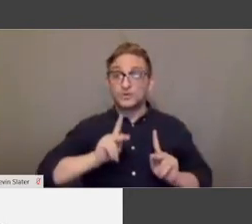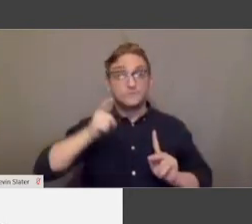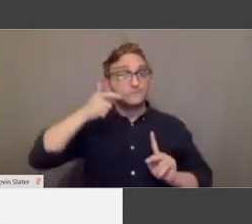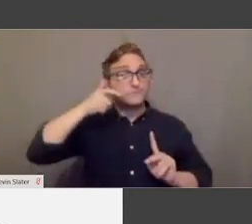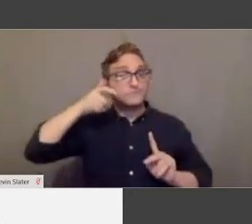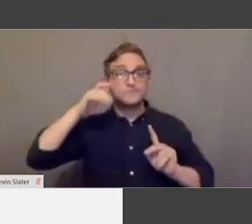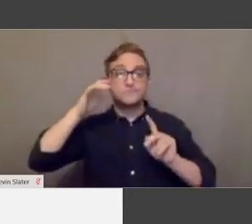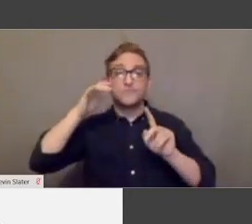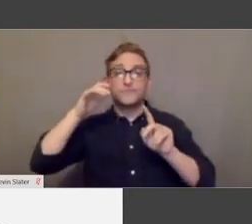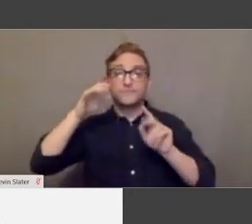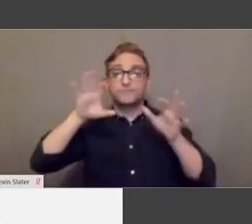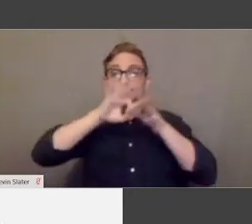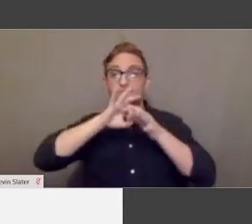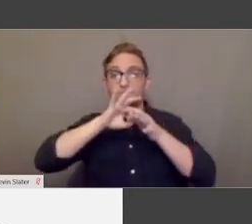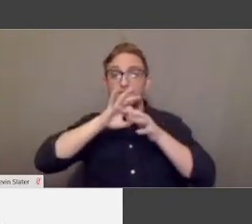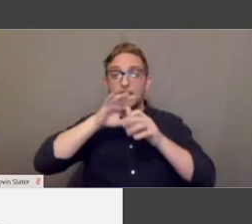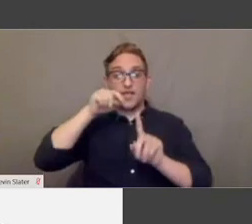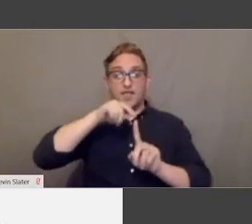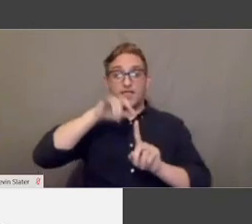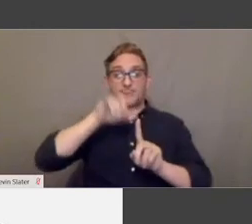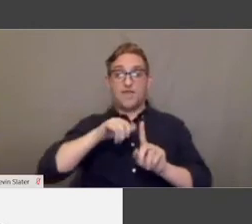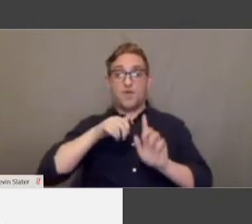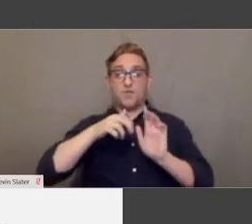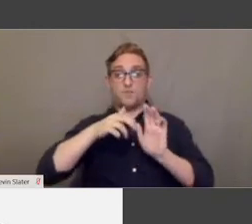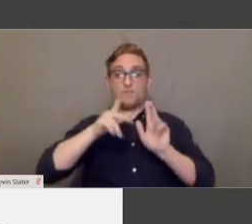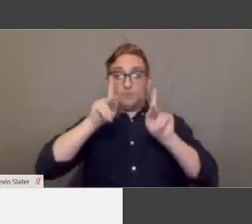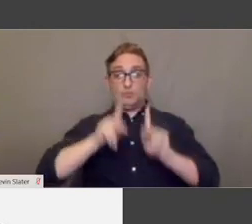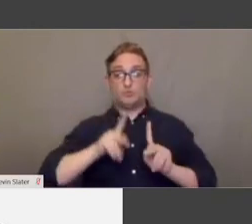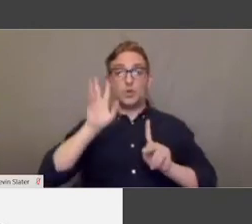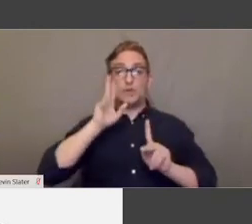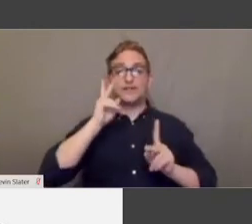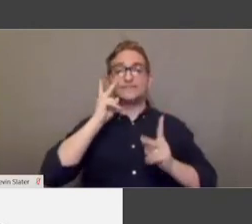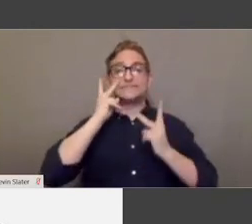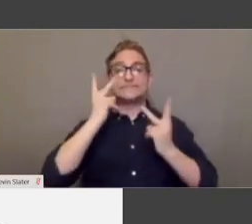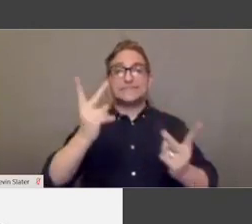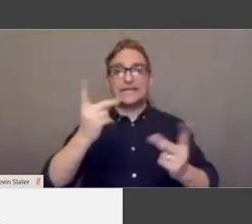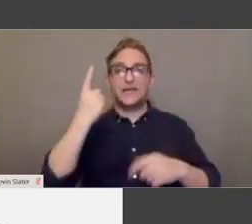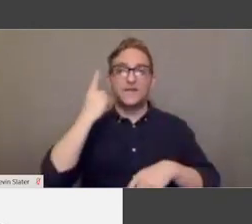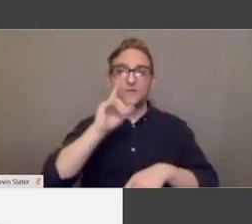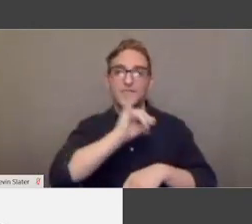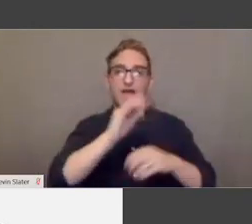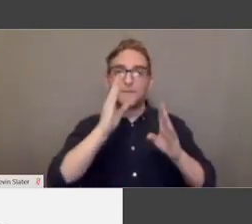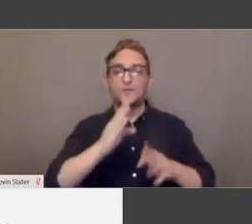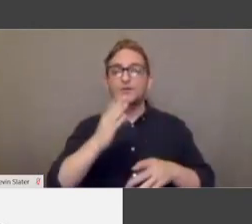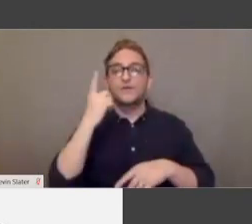will be seeing for the blind person so they may go to the mall, say walk straight, there's